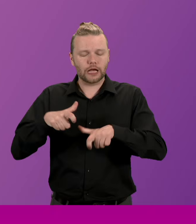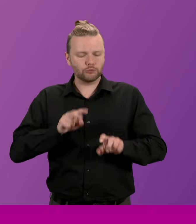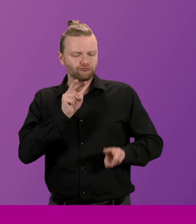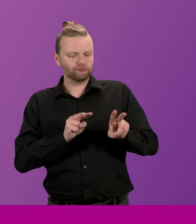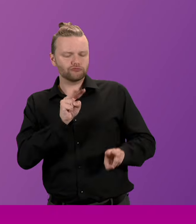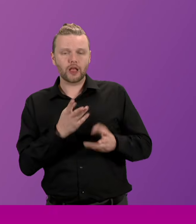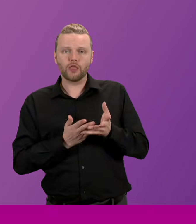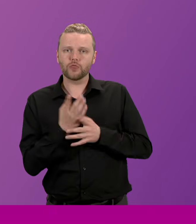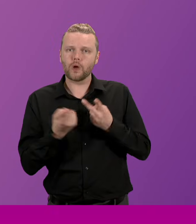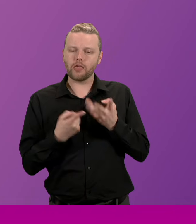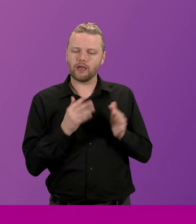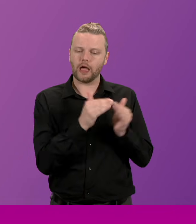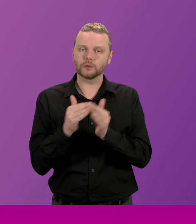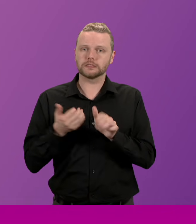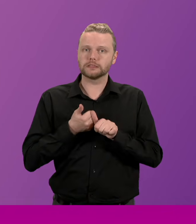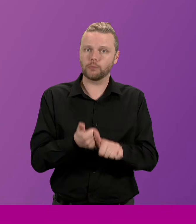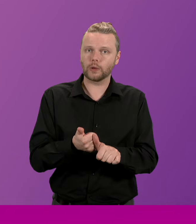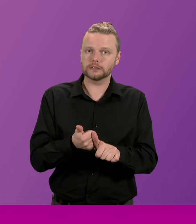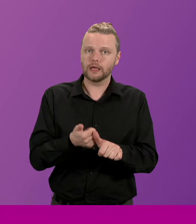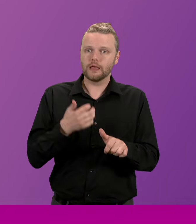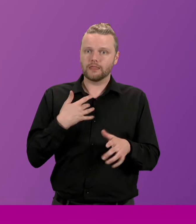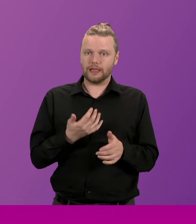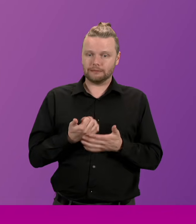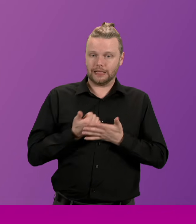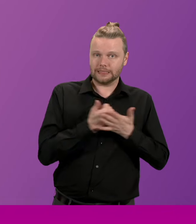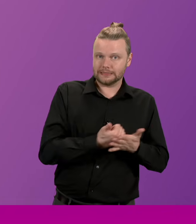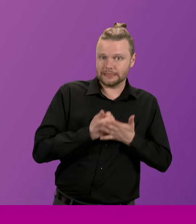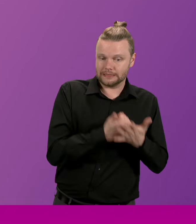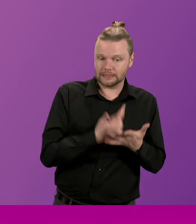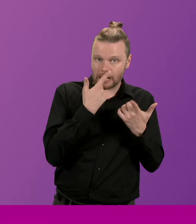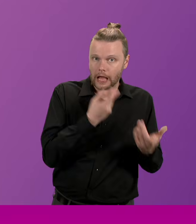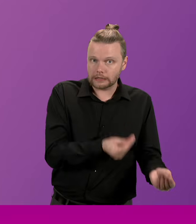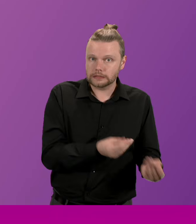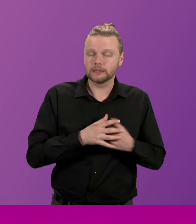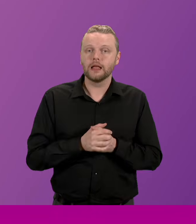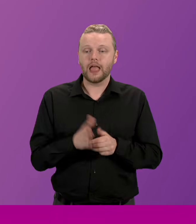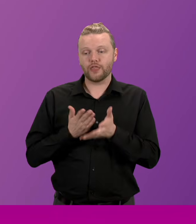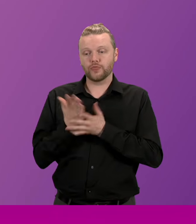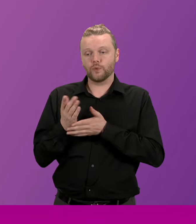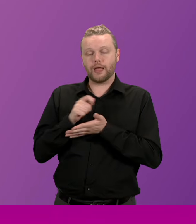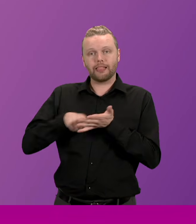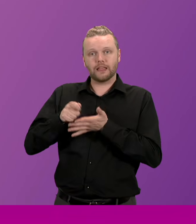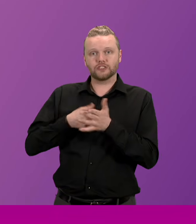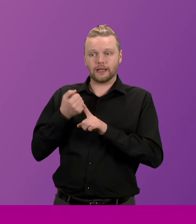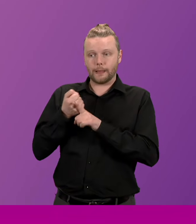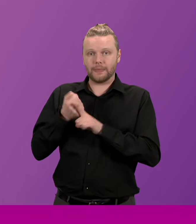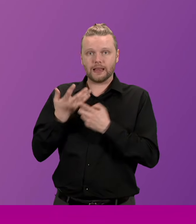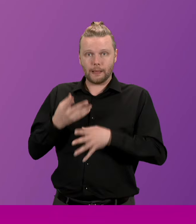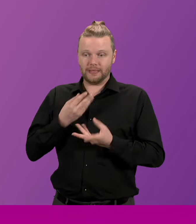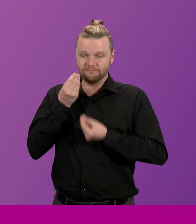the other housing support that we provide. In the election campaign, I advanced the argument that